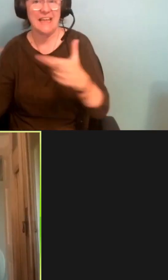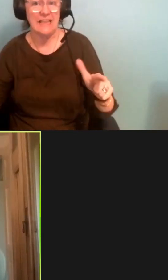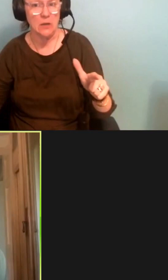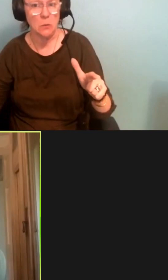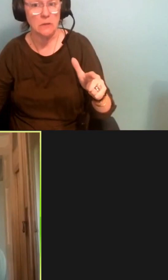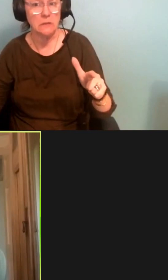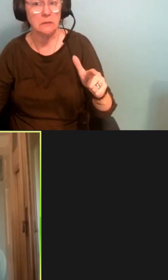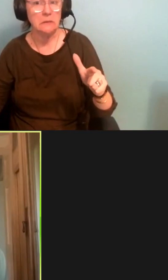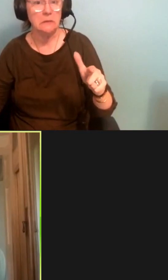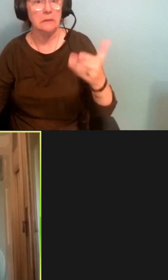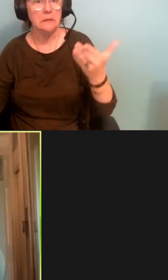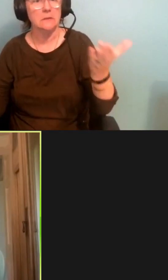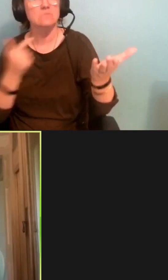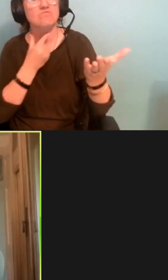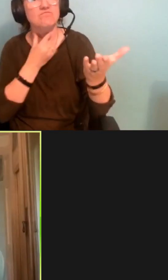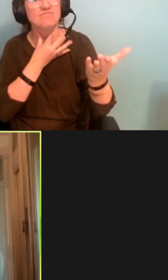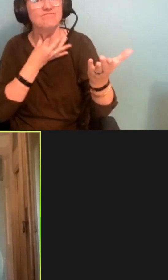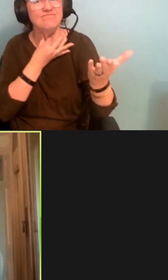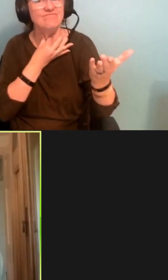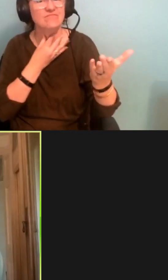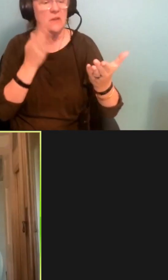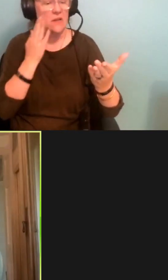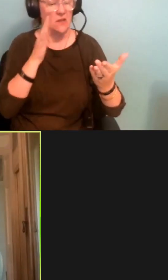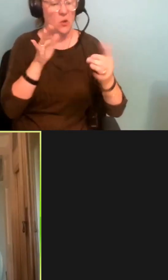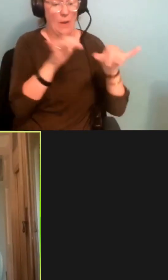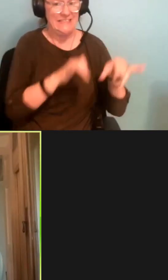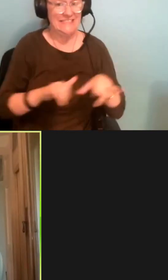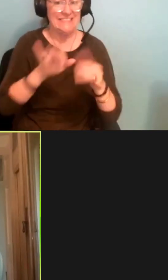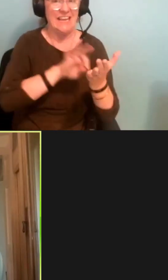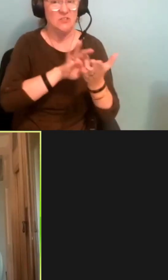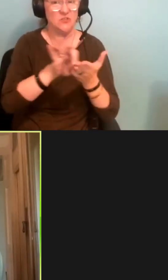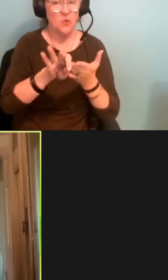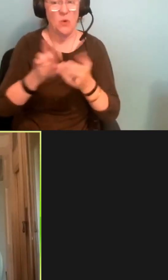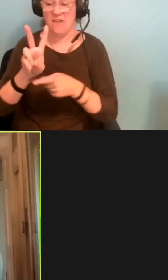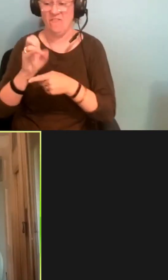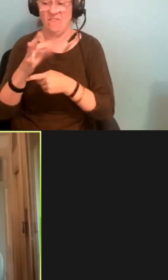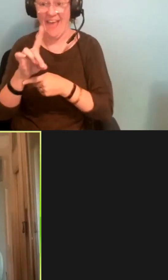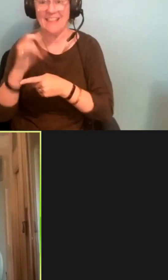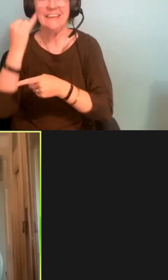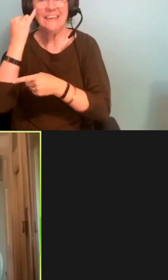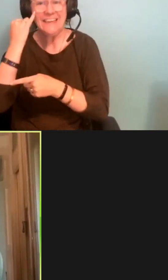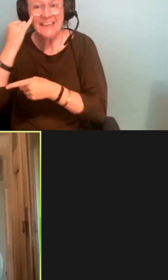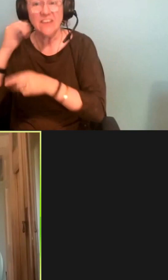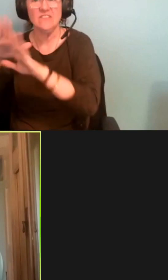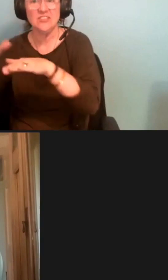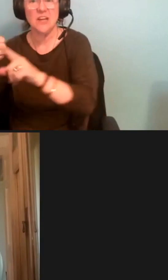you feel saying that a standard score is valid in that case there are limitations